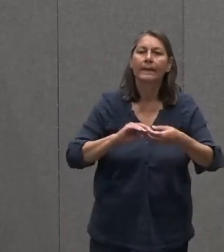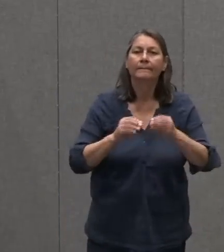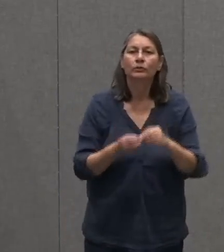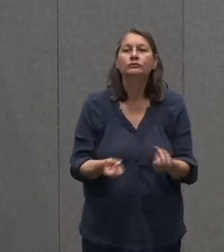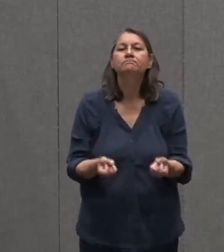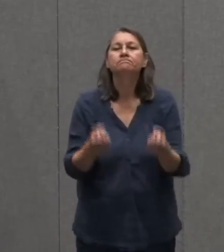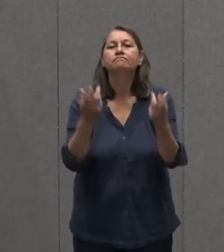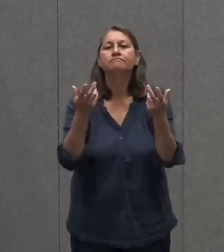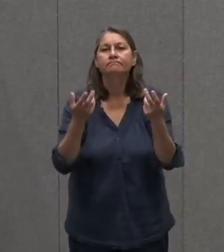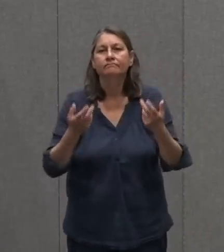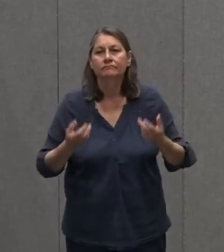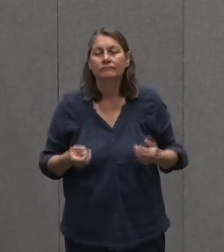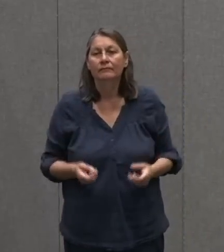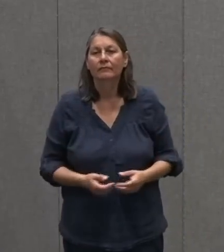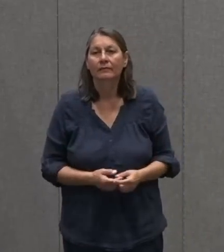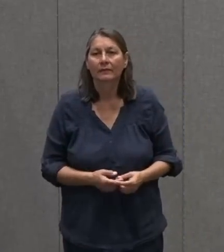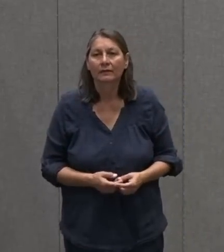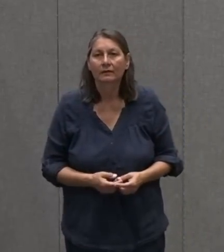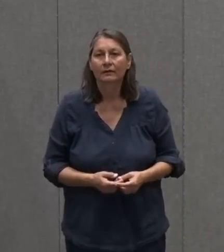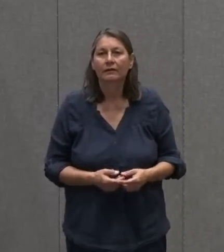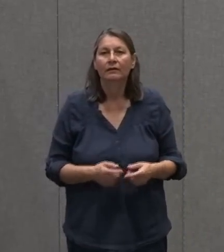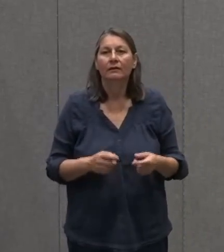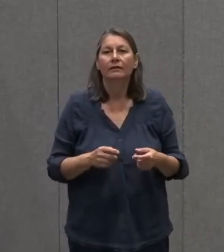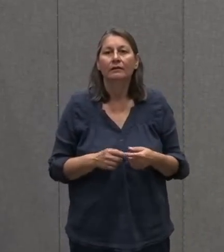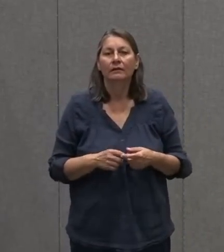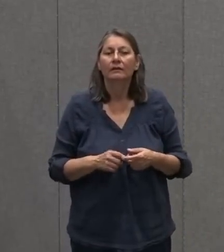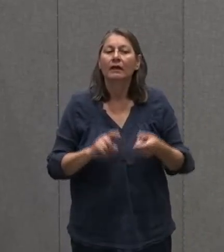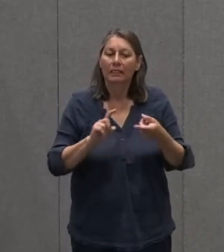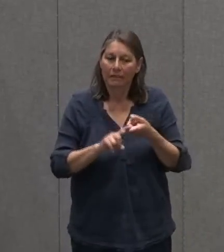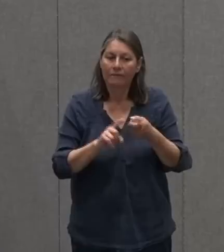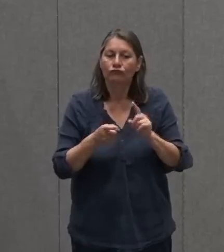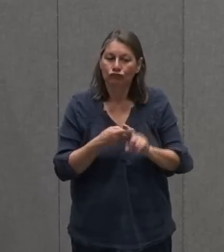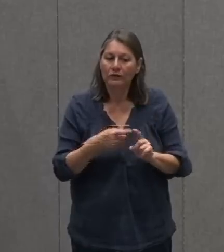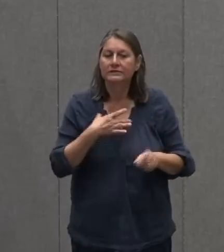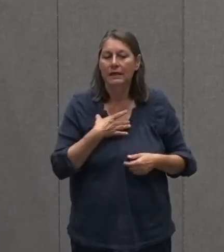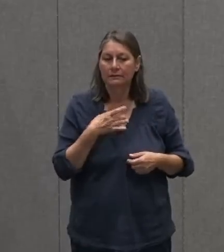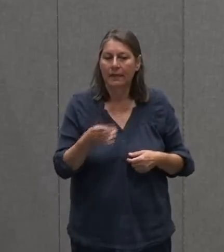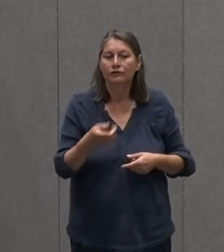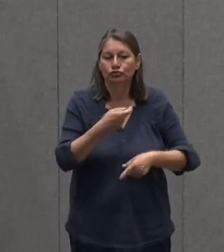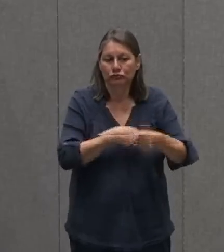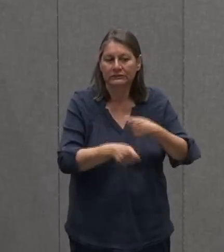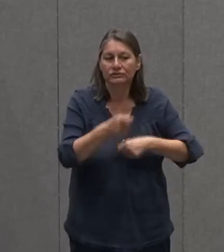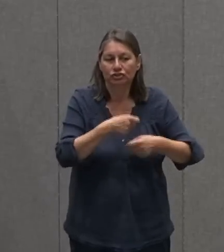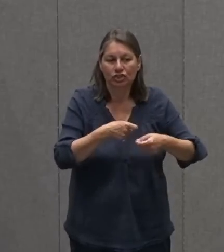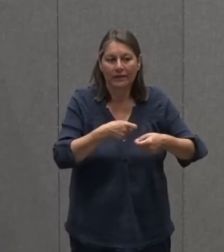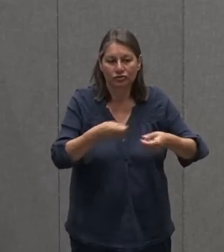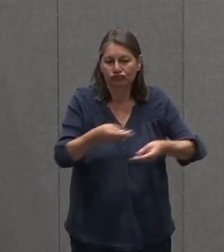So, the friends in your class like to exchange stickers. You decide to give each classmate three stickers.